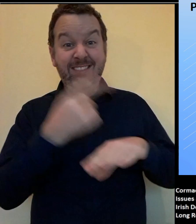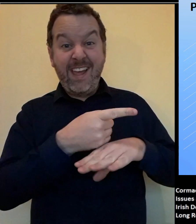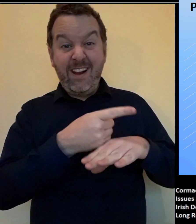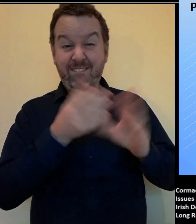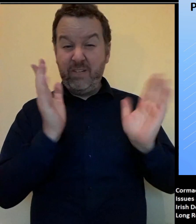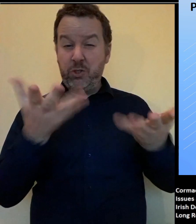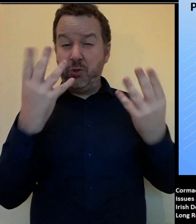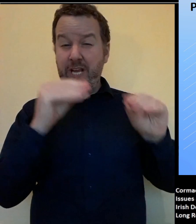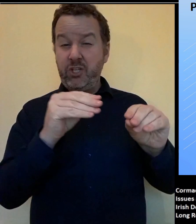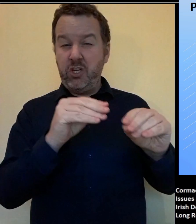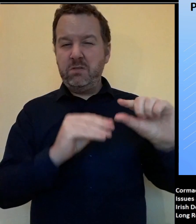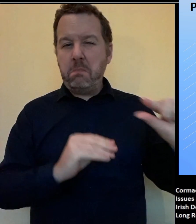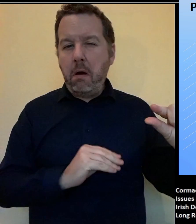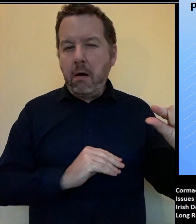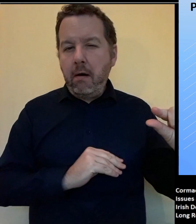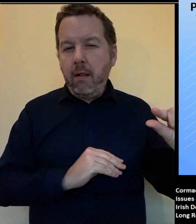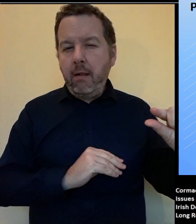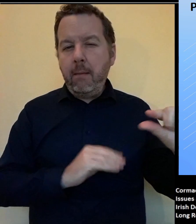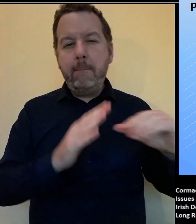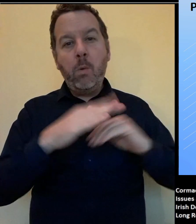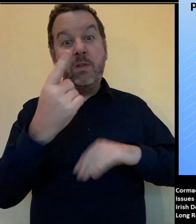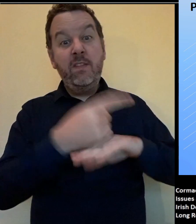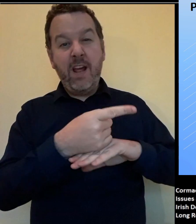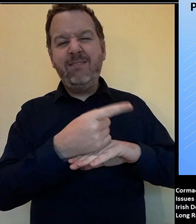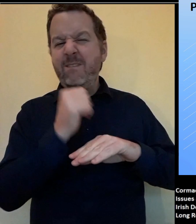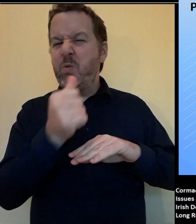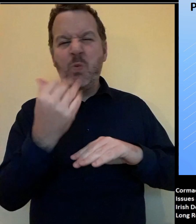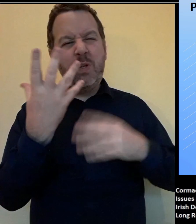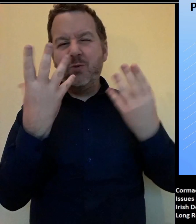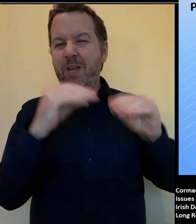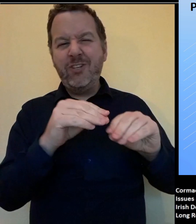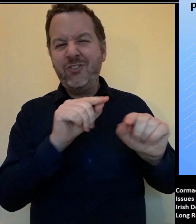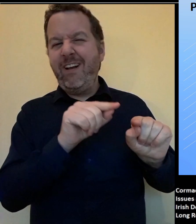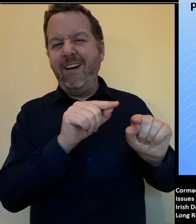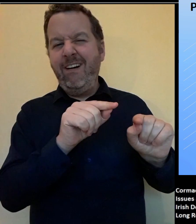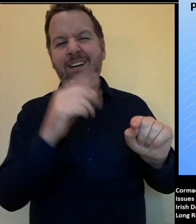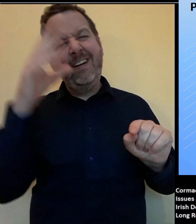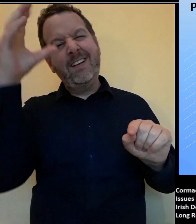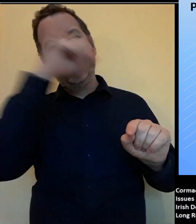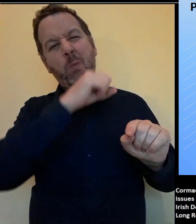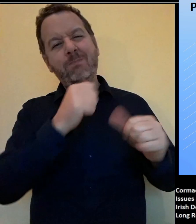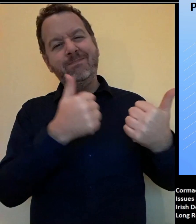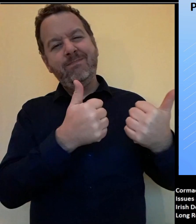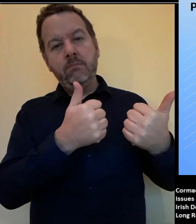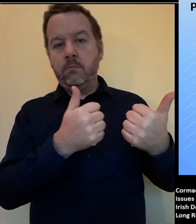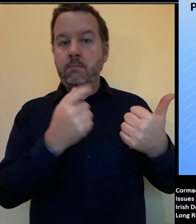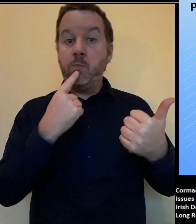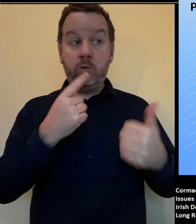of educated deaf people in the workhouse remaining low, and that deaf people in the workhouse would mostly be uneducated.